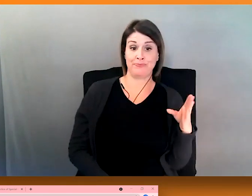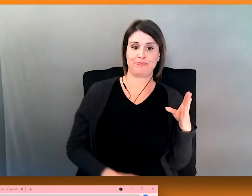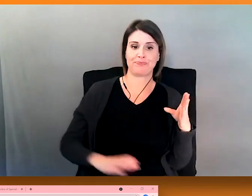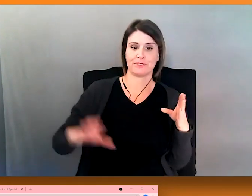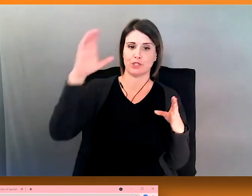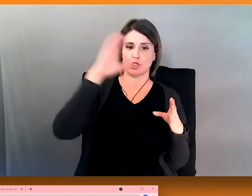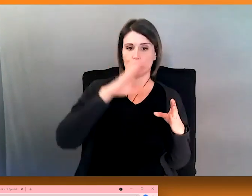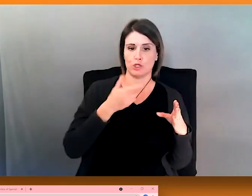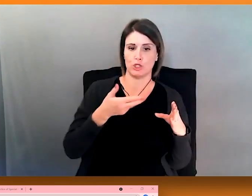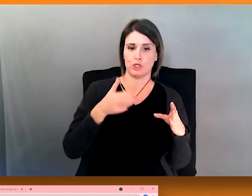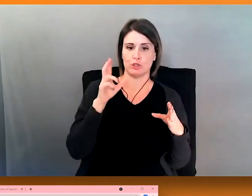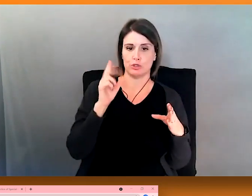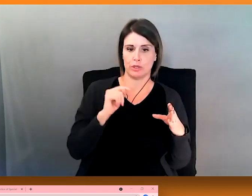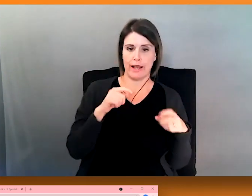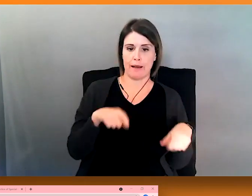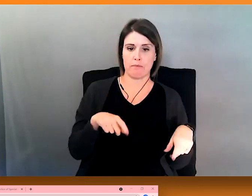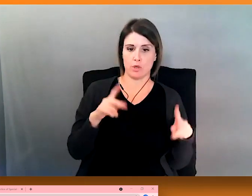where your main search is, you could load